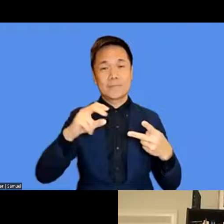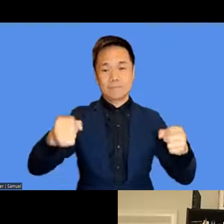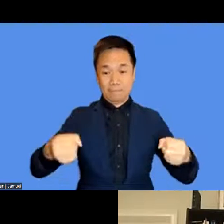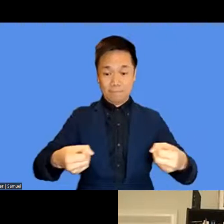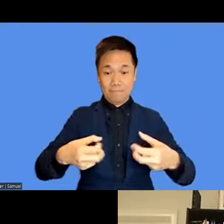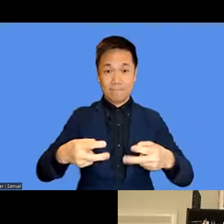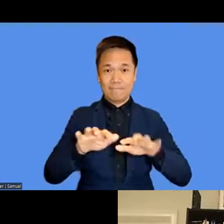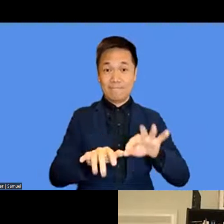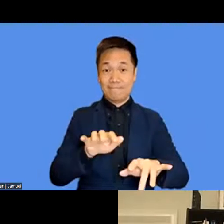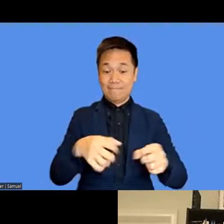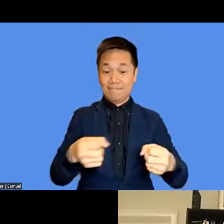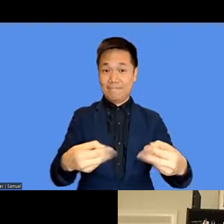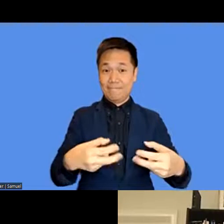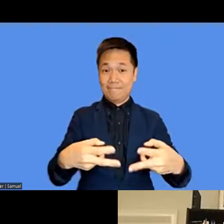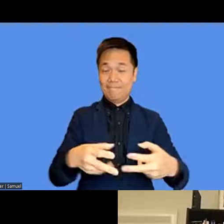box on the bottom of the screen.